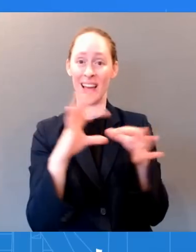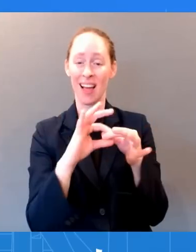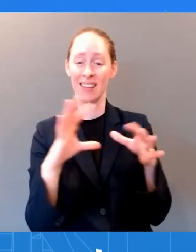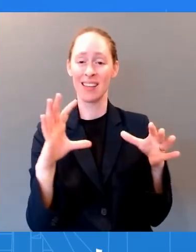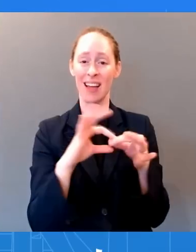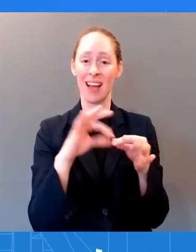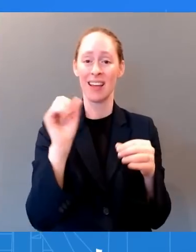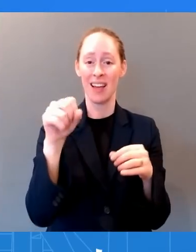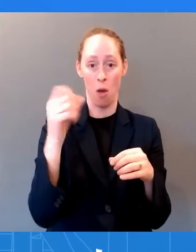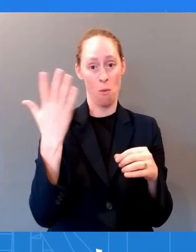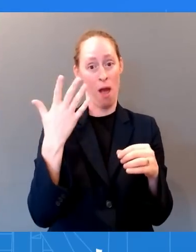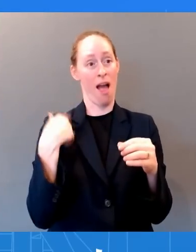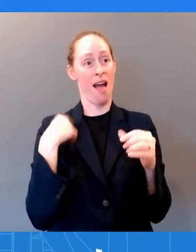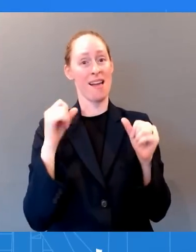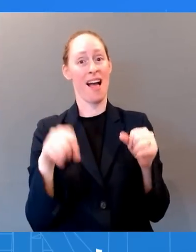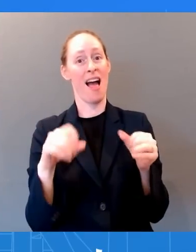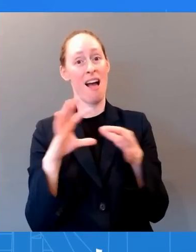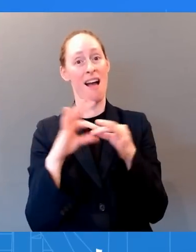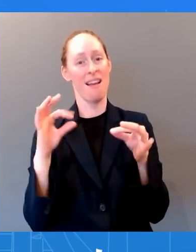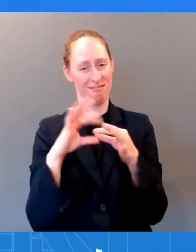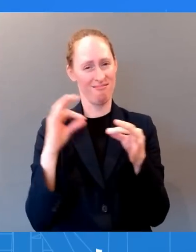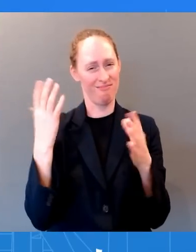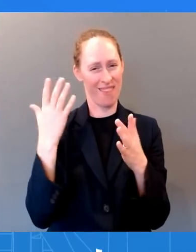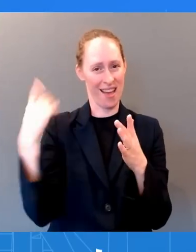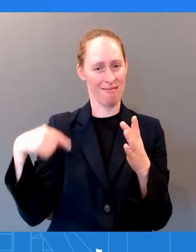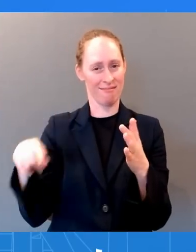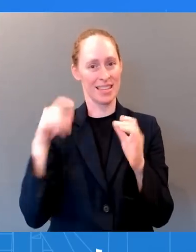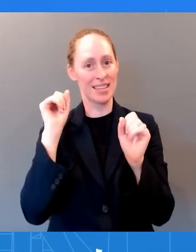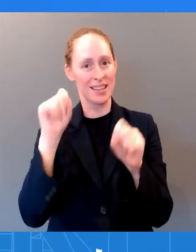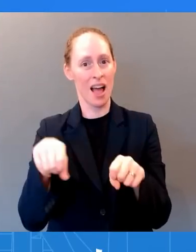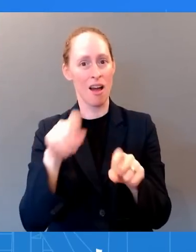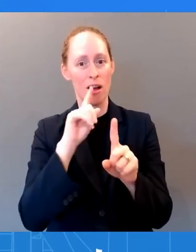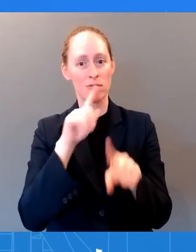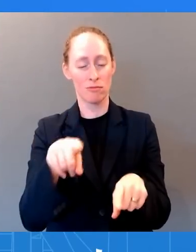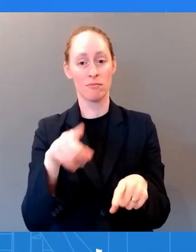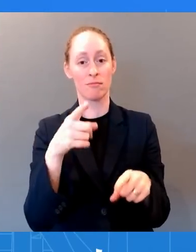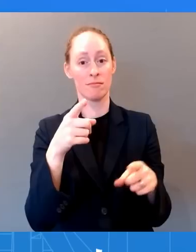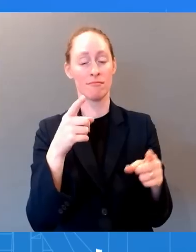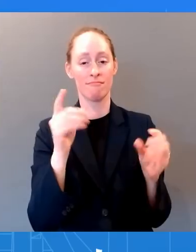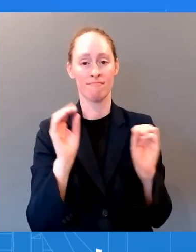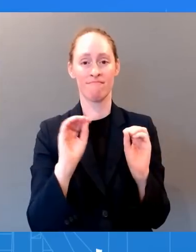So I'm sure -- we have not been asked about that. And I'm telling you, for that particular piece,